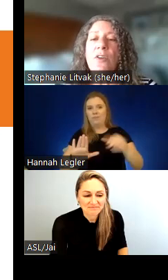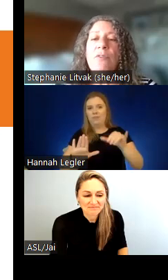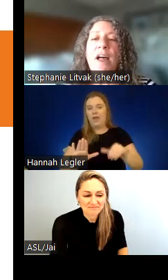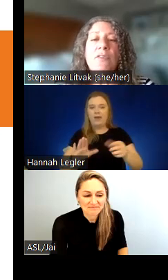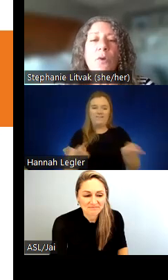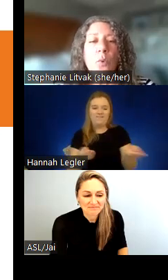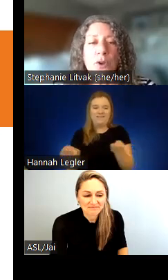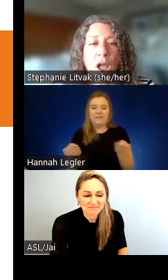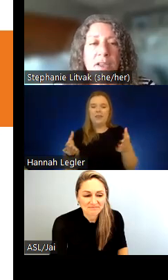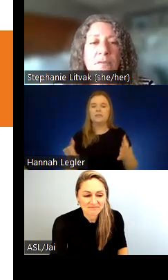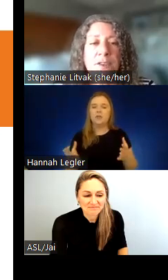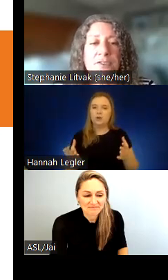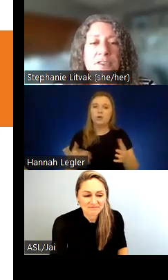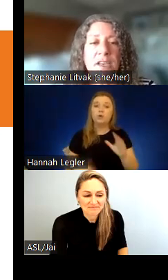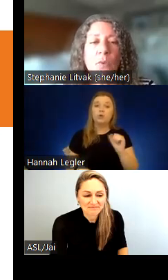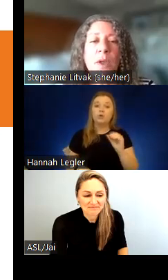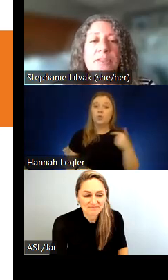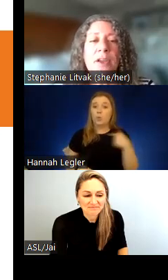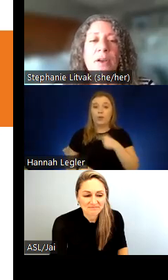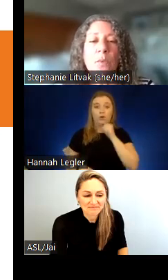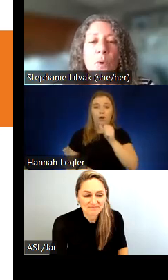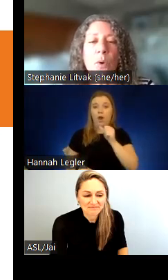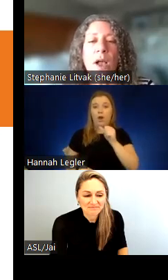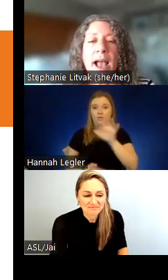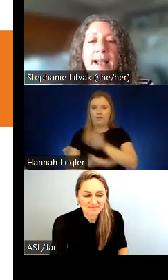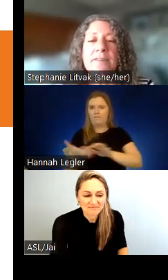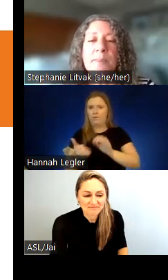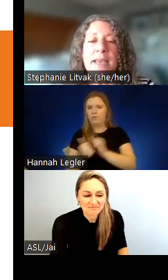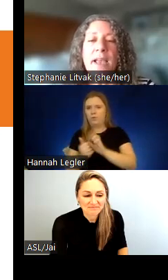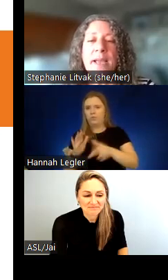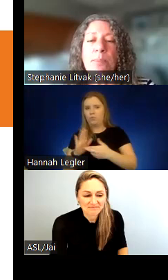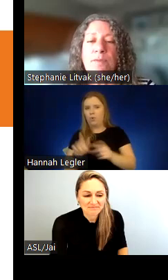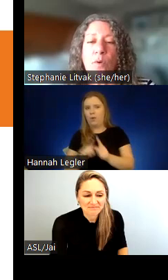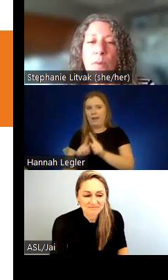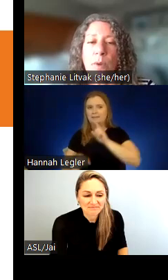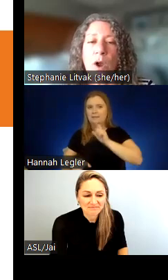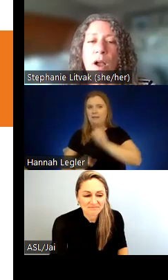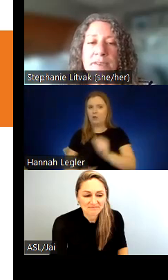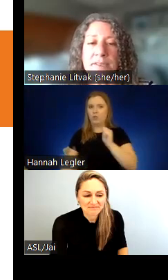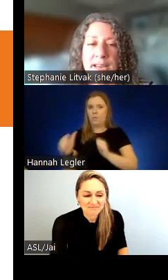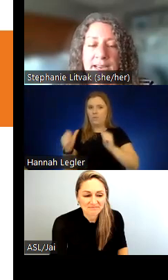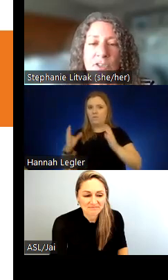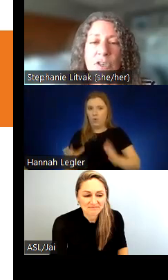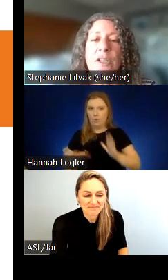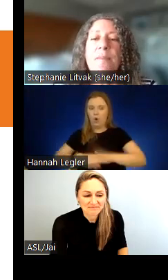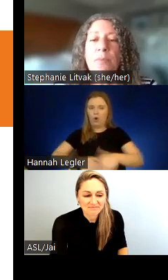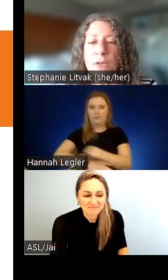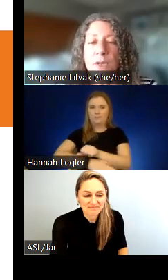So that we're not confusing it with their role as being a performer on a stage, which